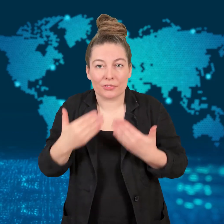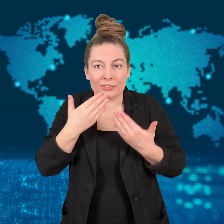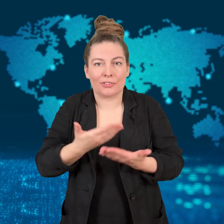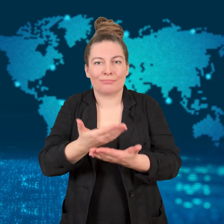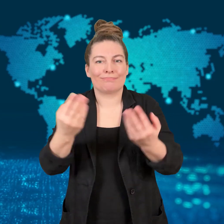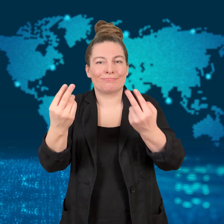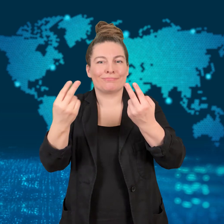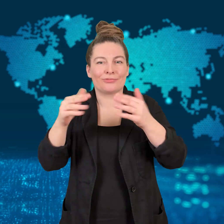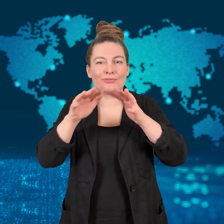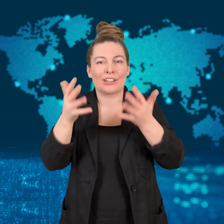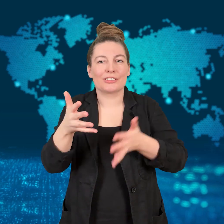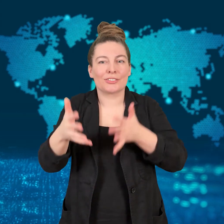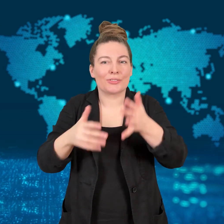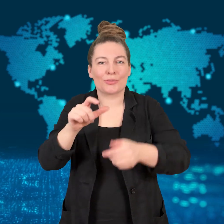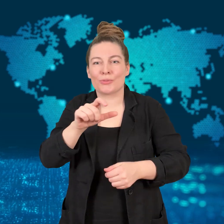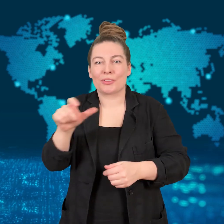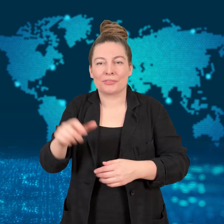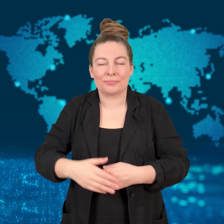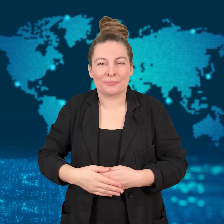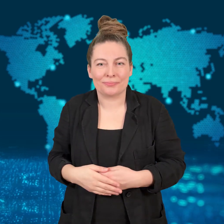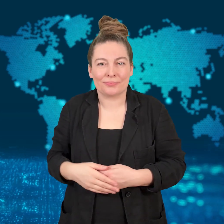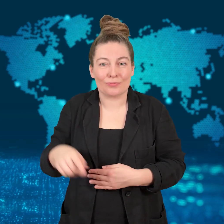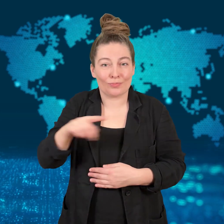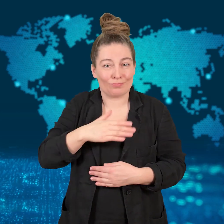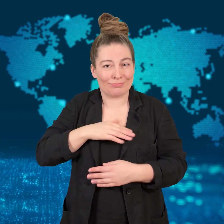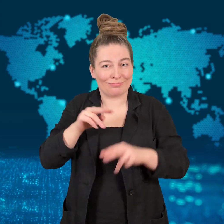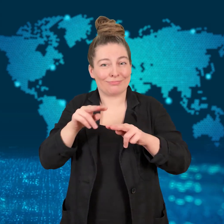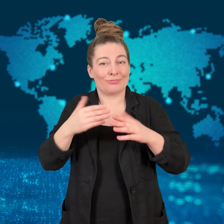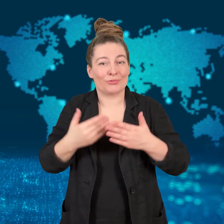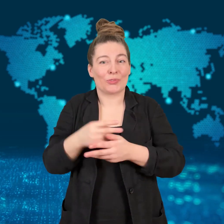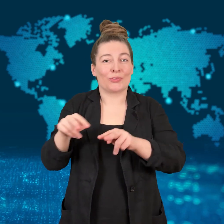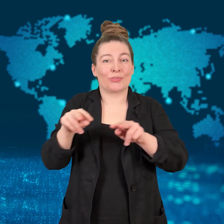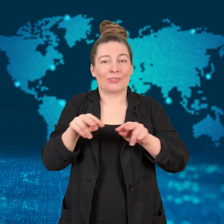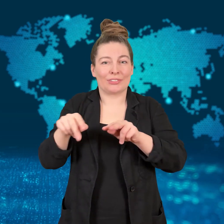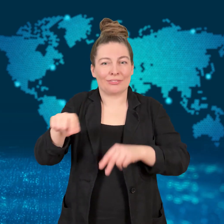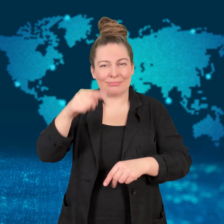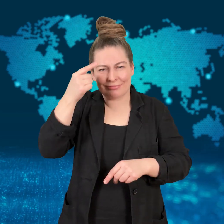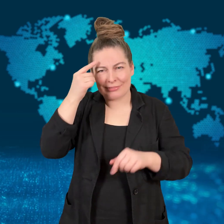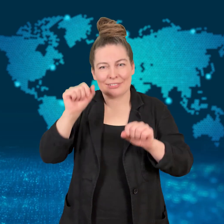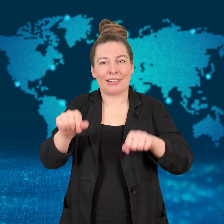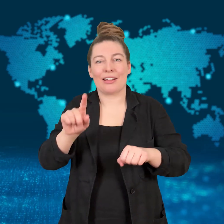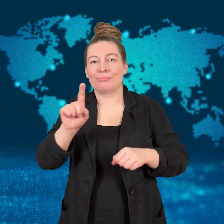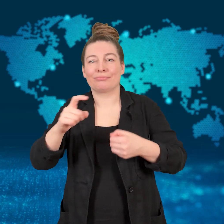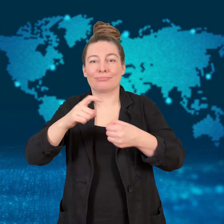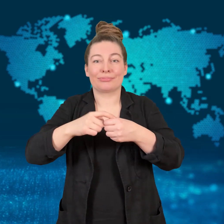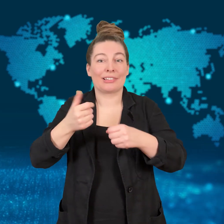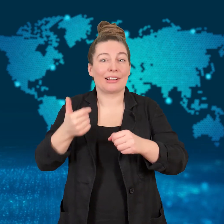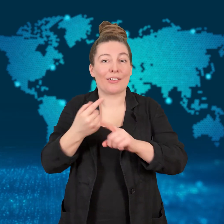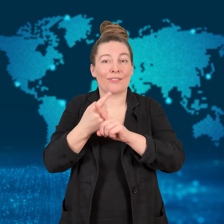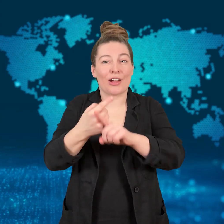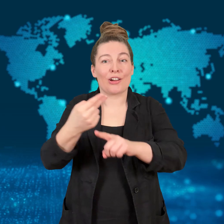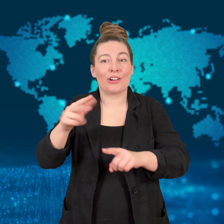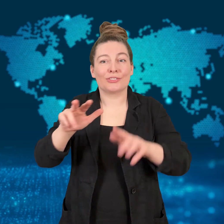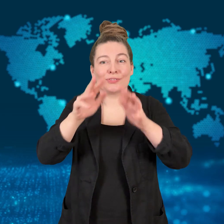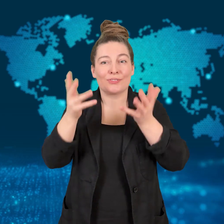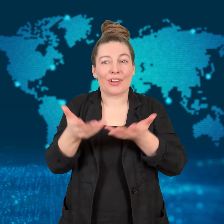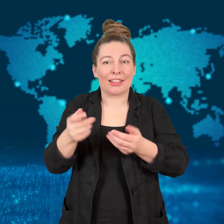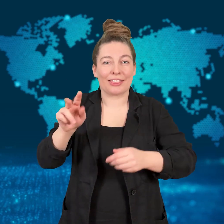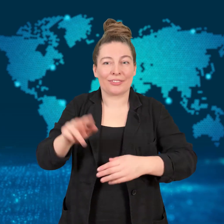Thank you for watching WorldSign Week. Don't forget to subscribe, like, and follow H3 World TV to get new video updates!